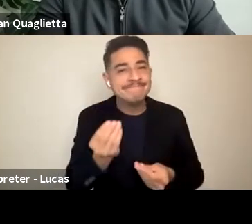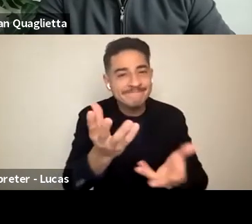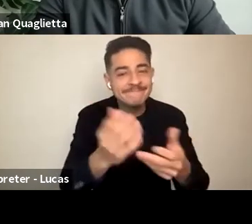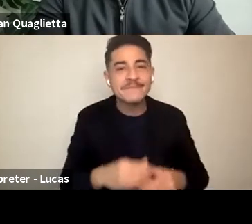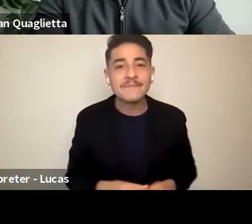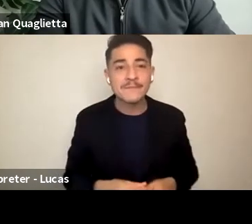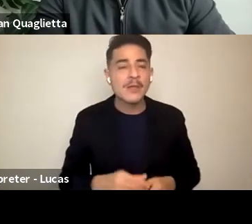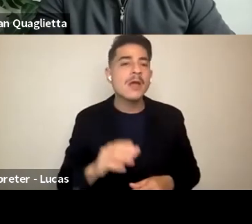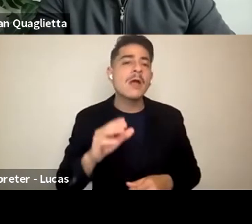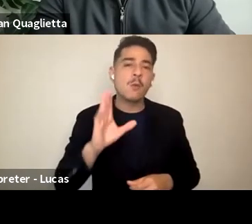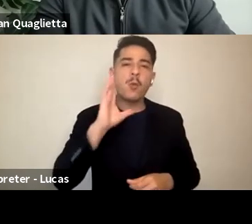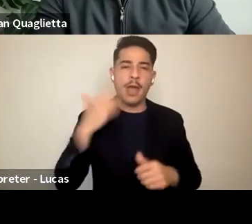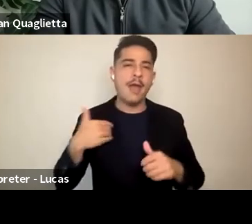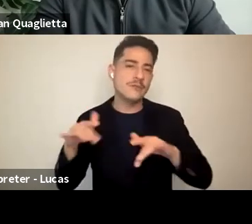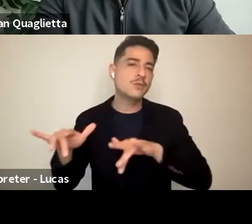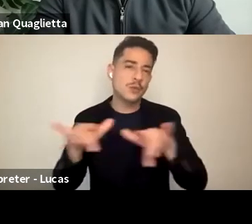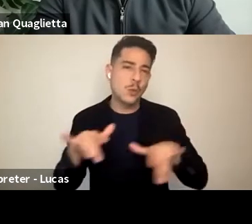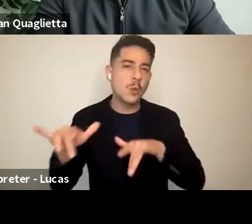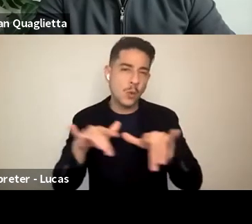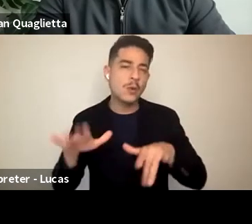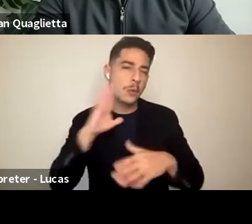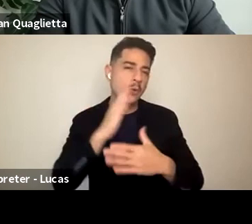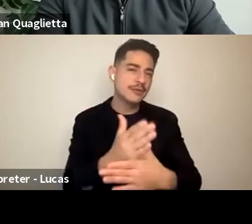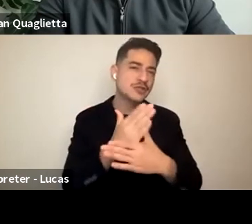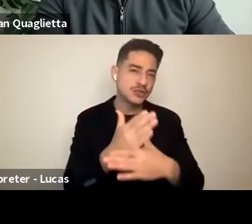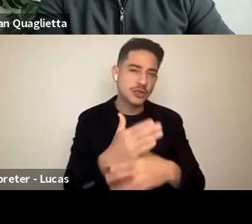recording of all of this. It will be shared on social media.